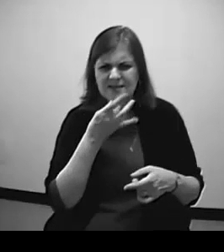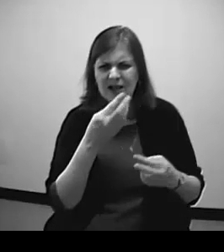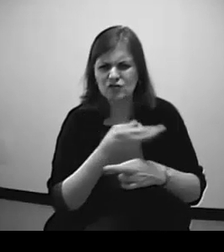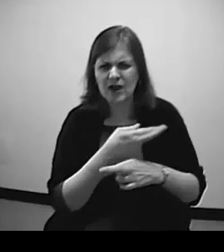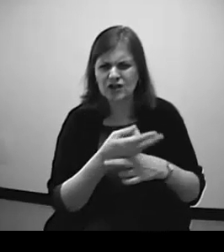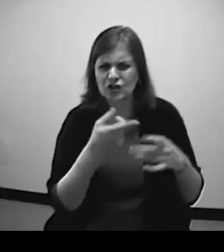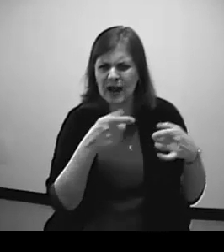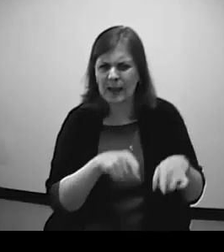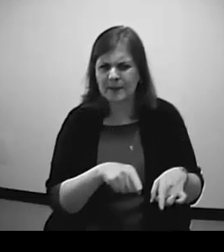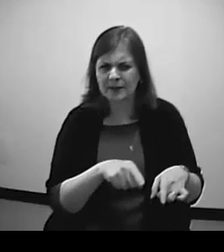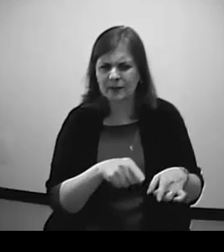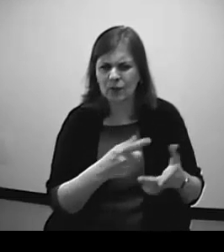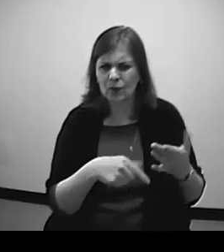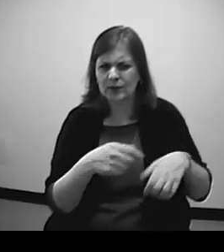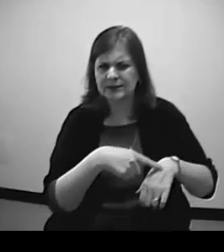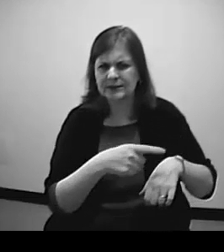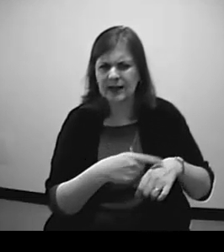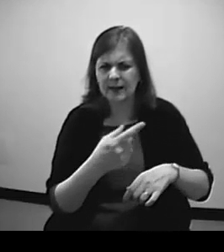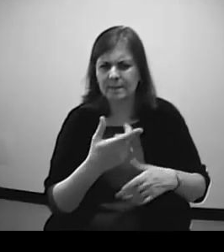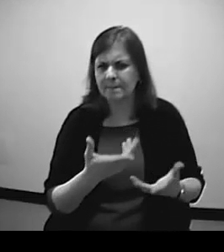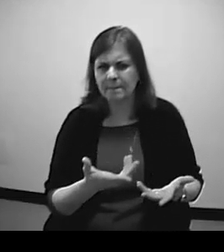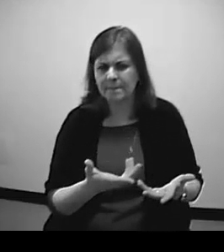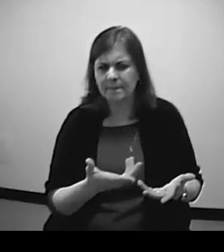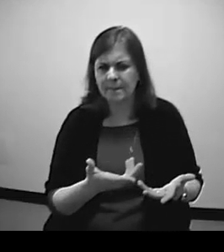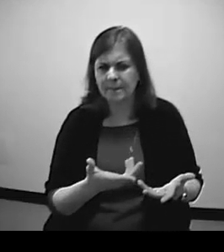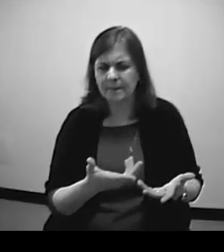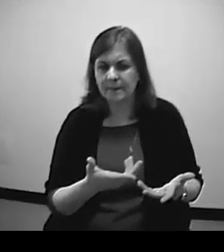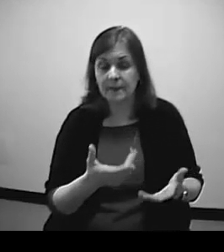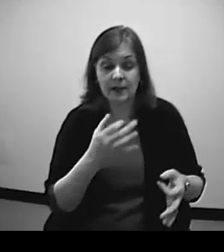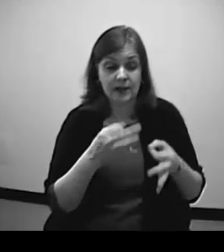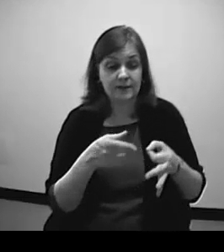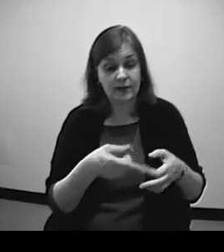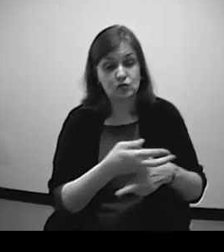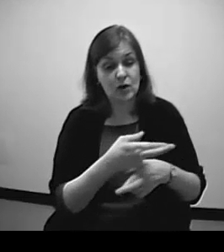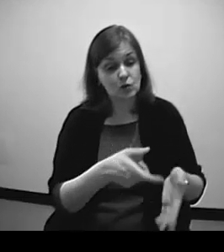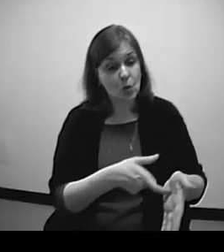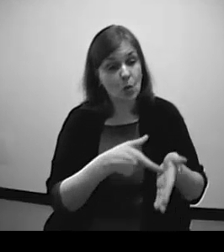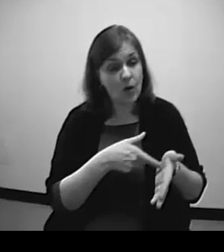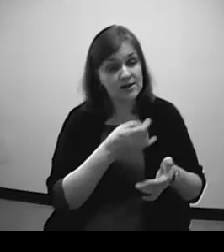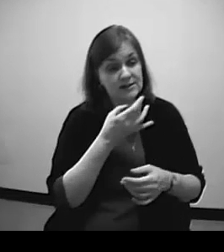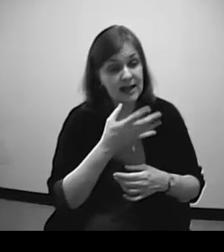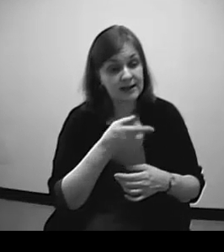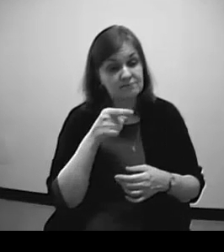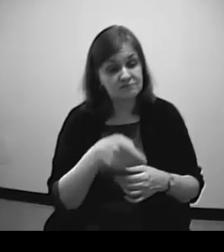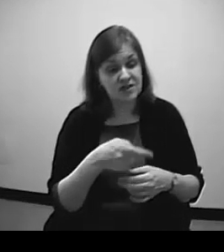when do you think this reaction occurs if the reaction requires light